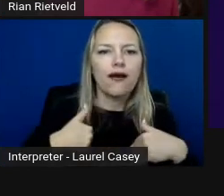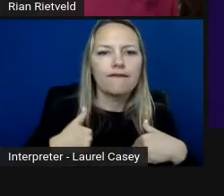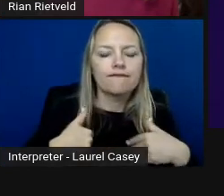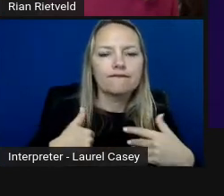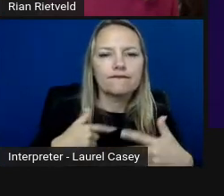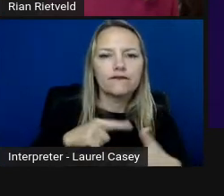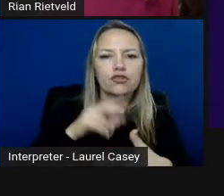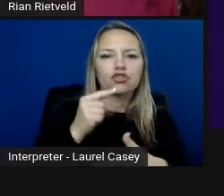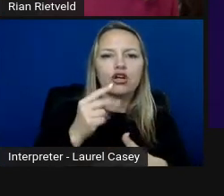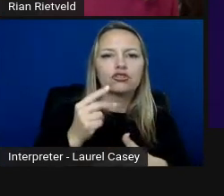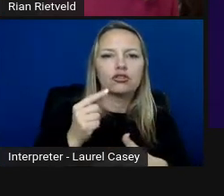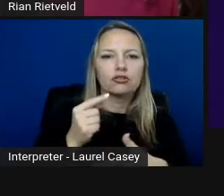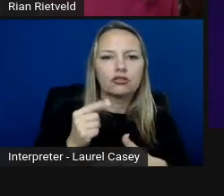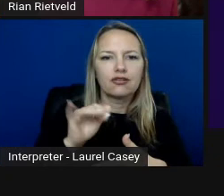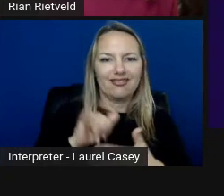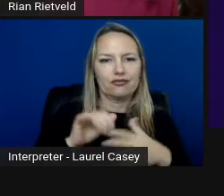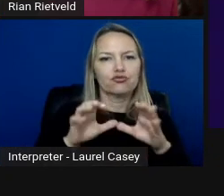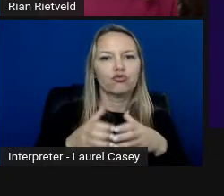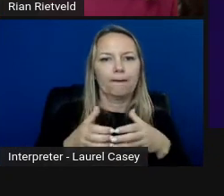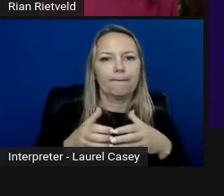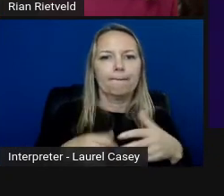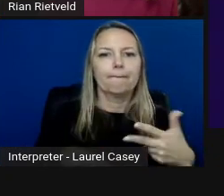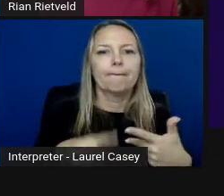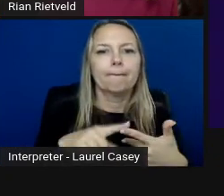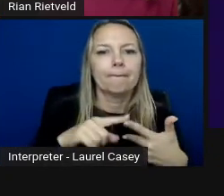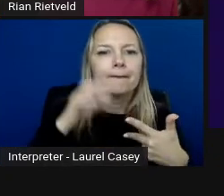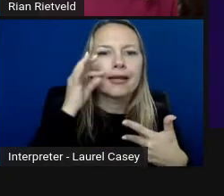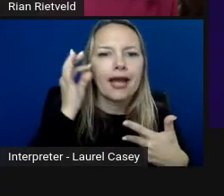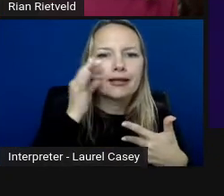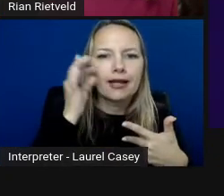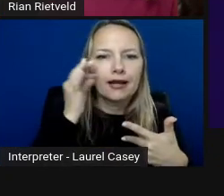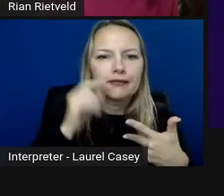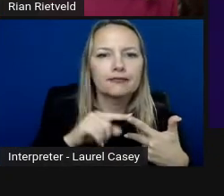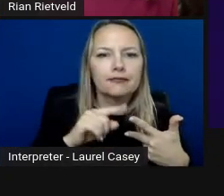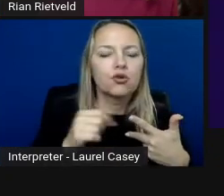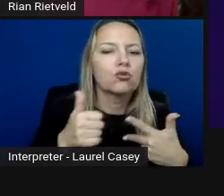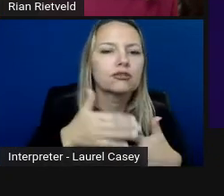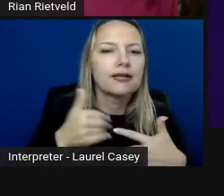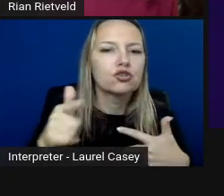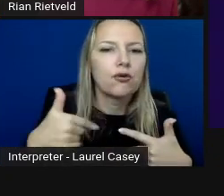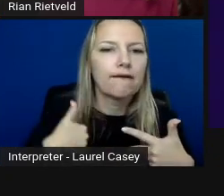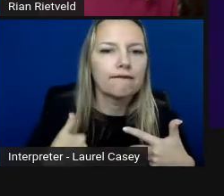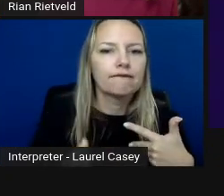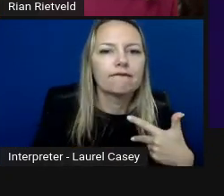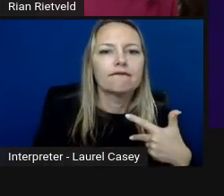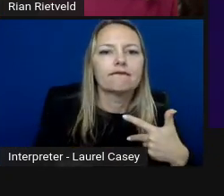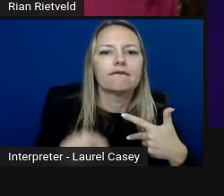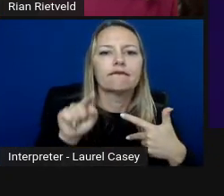Group, Cat, unticked tick box. Which pets do you have? Ticked cat tick box?